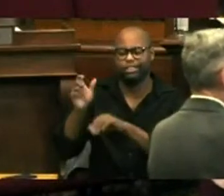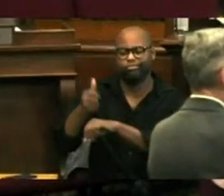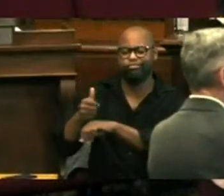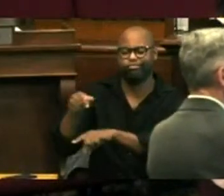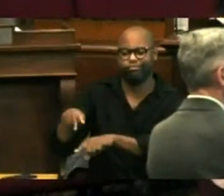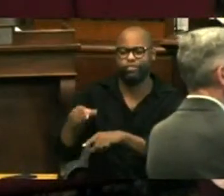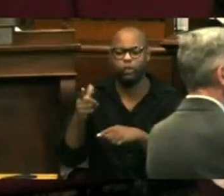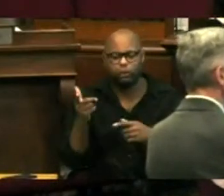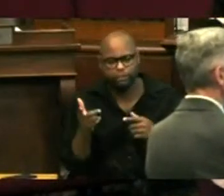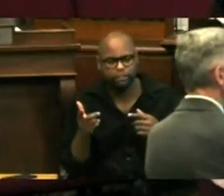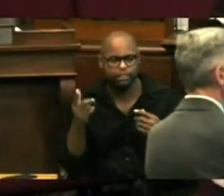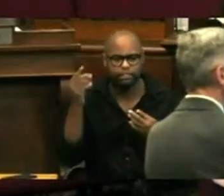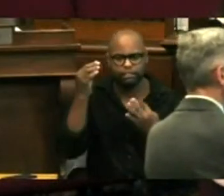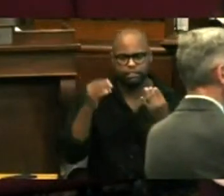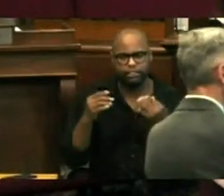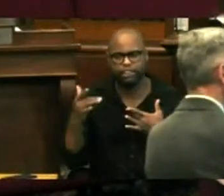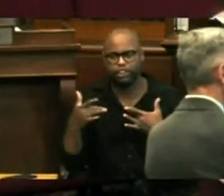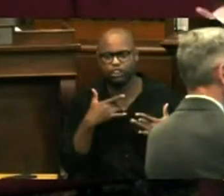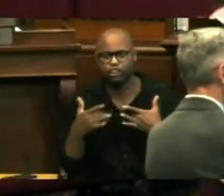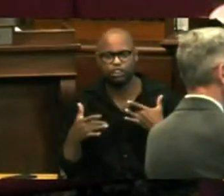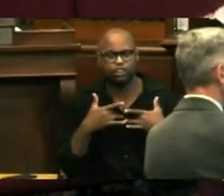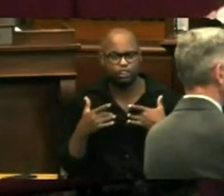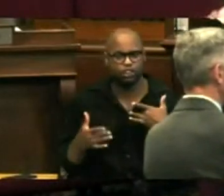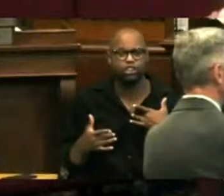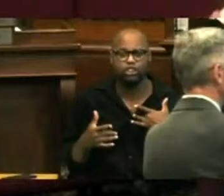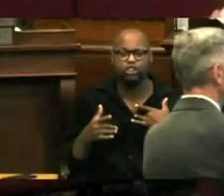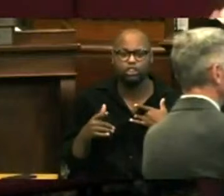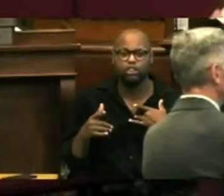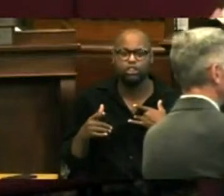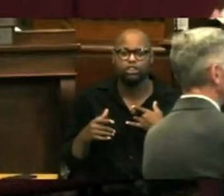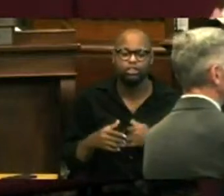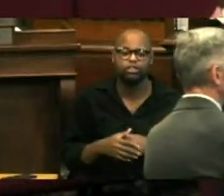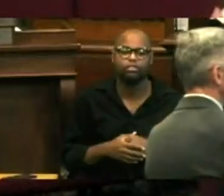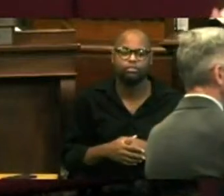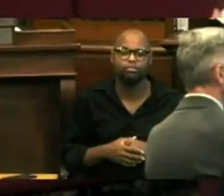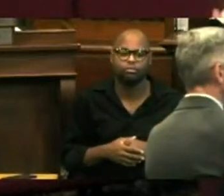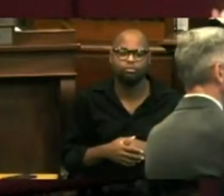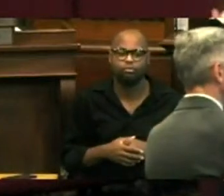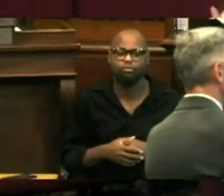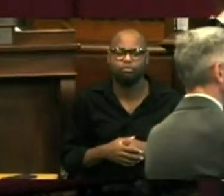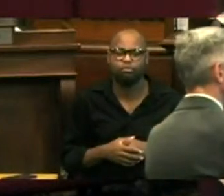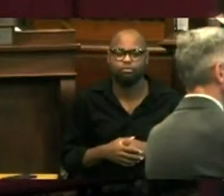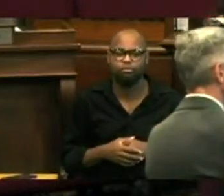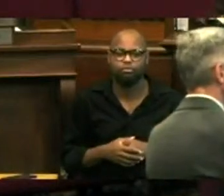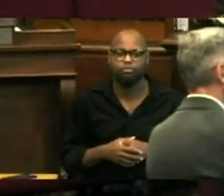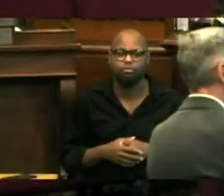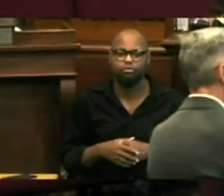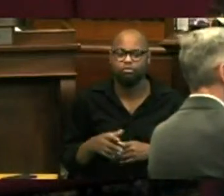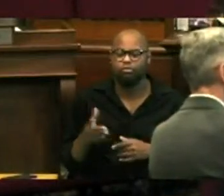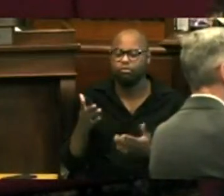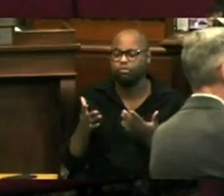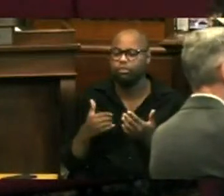regulations. So there's that balance right there. They're